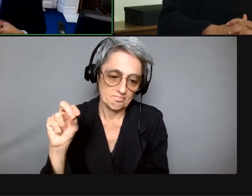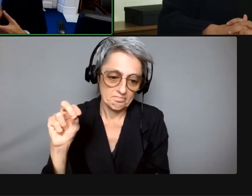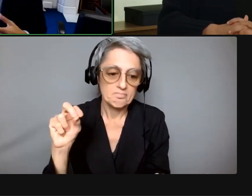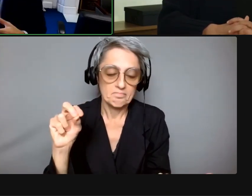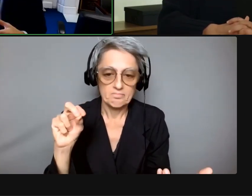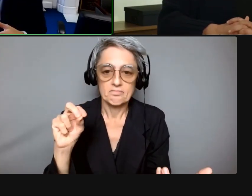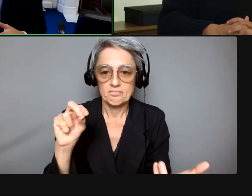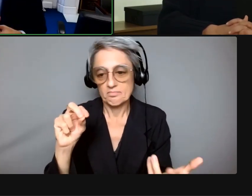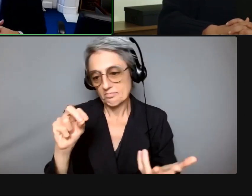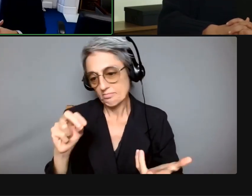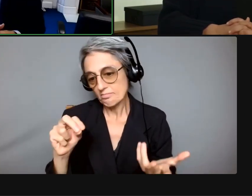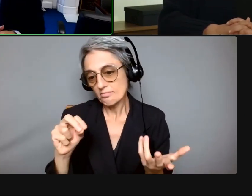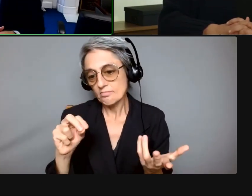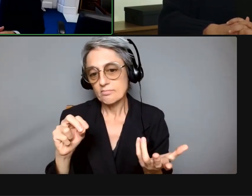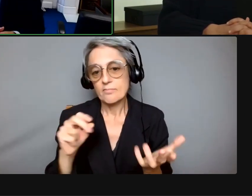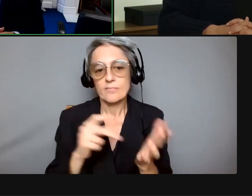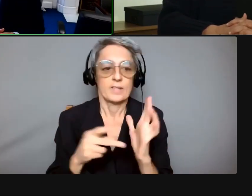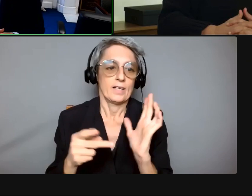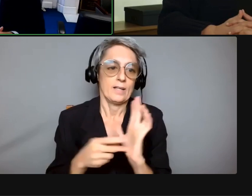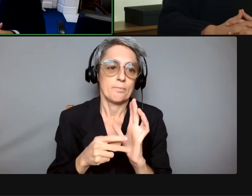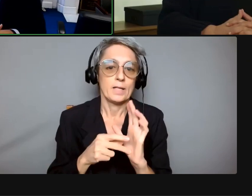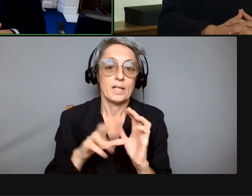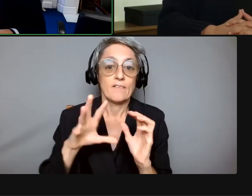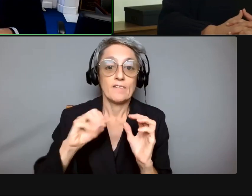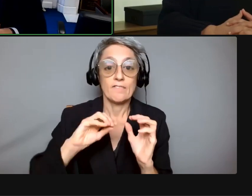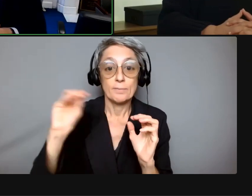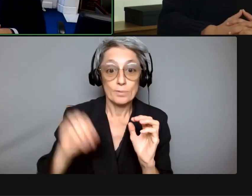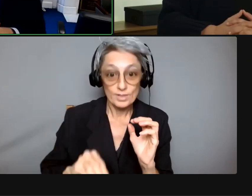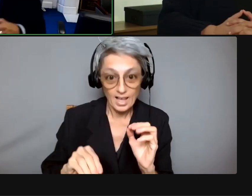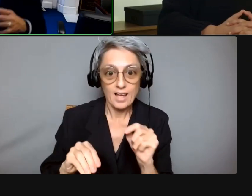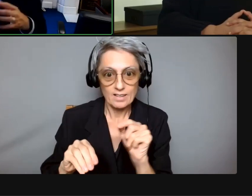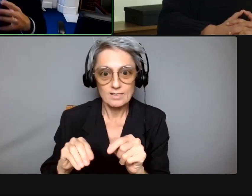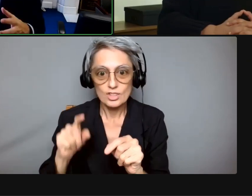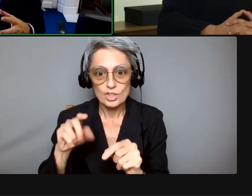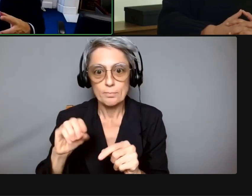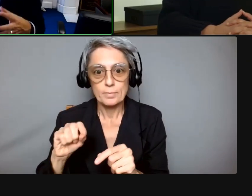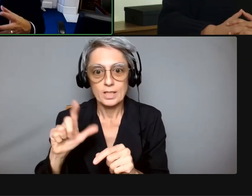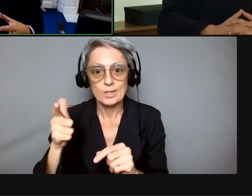but as much as 50 percent, May 24 seven. And so one of the things that we've done